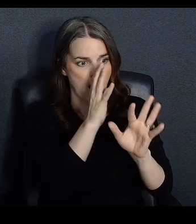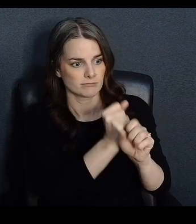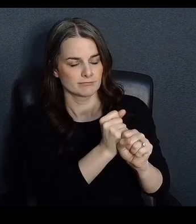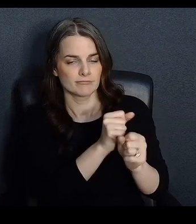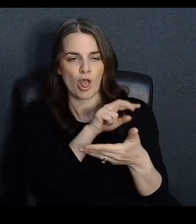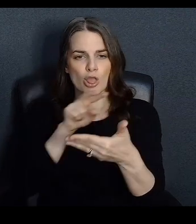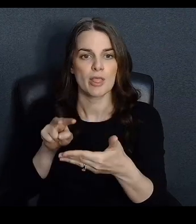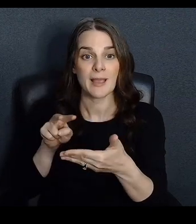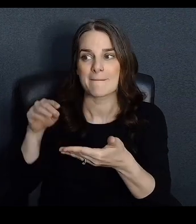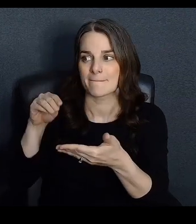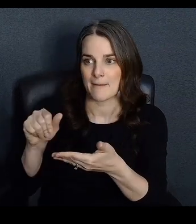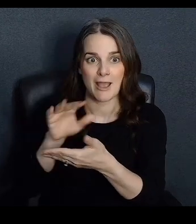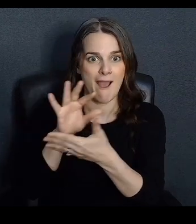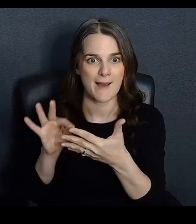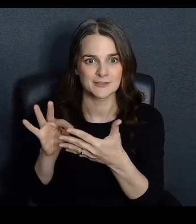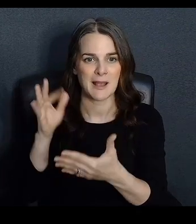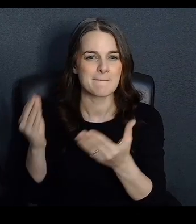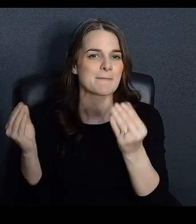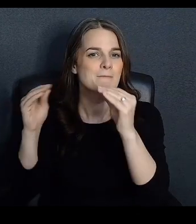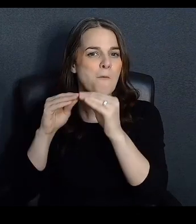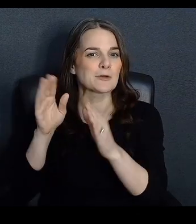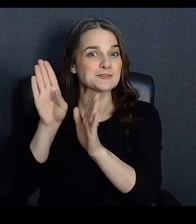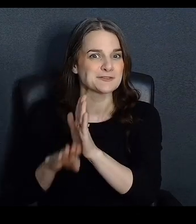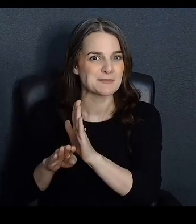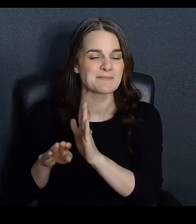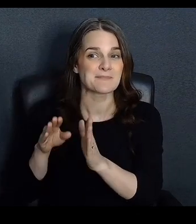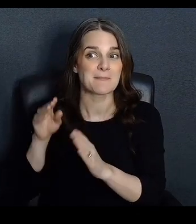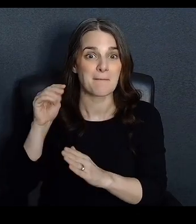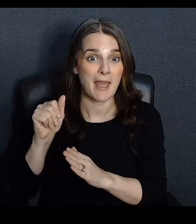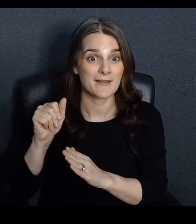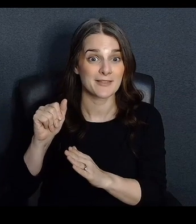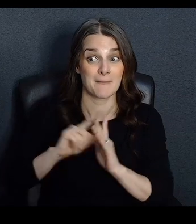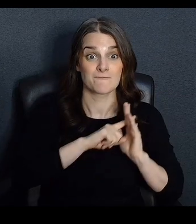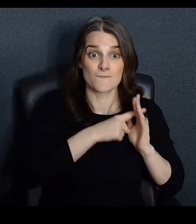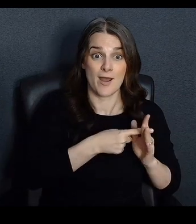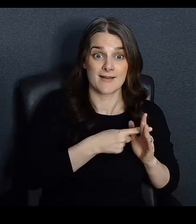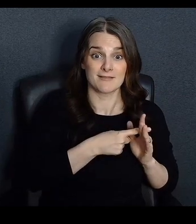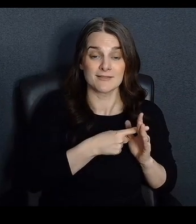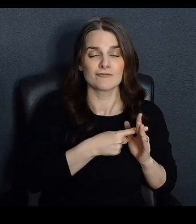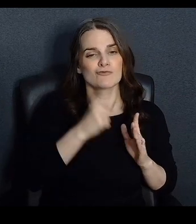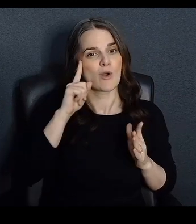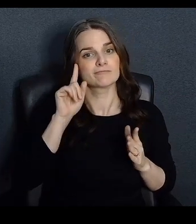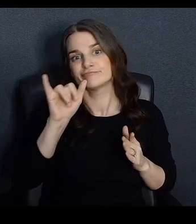because it's typically going to be much cheaper to pay upfront for a lifetime or a yearly subscription.